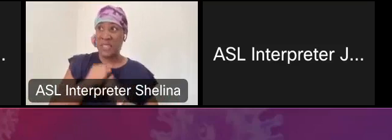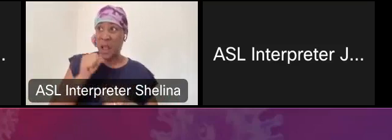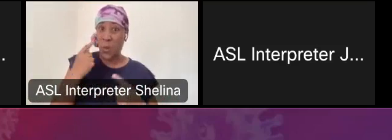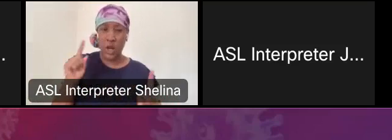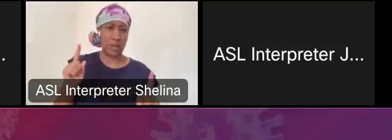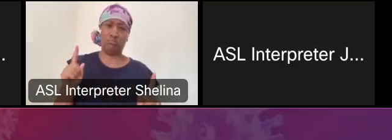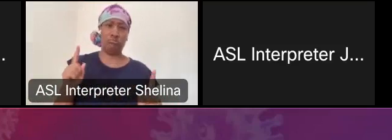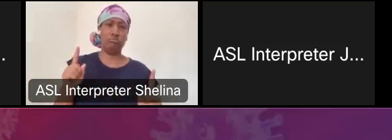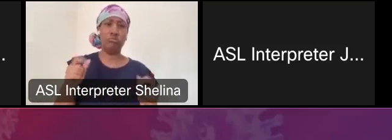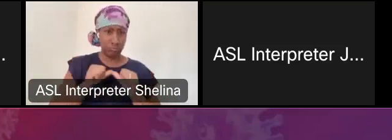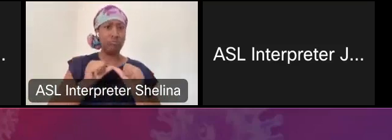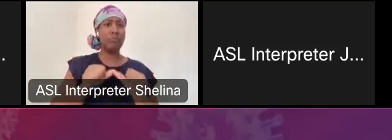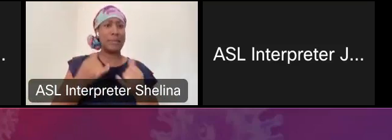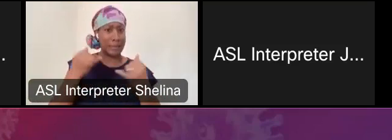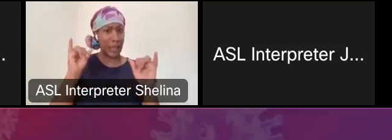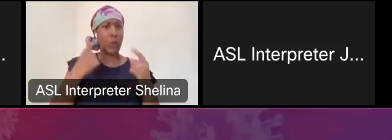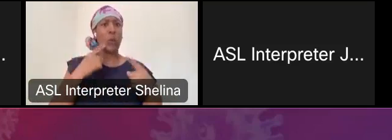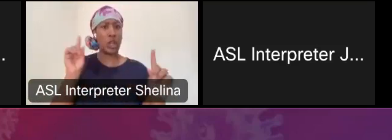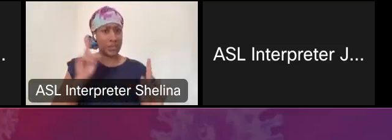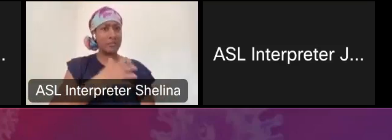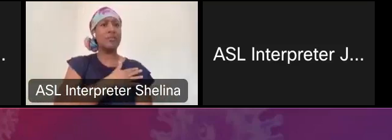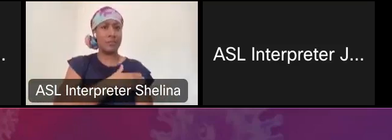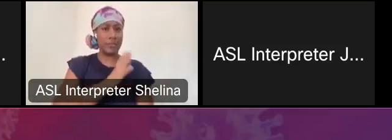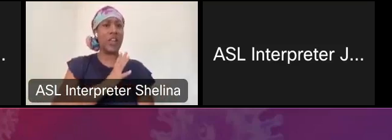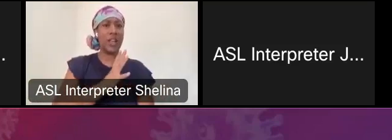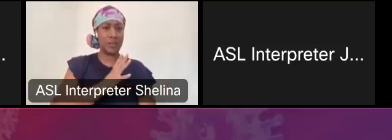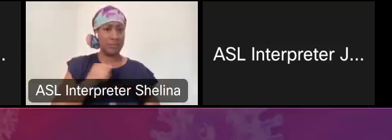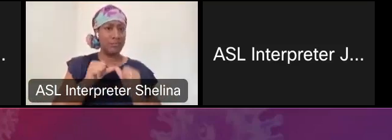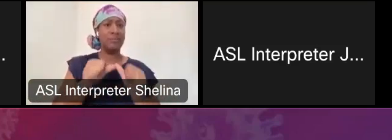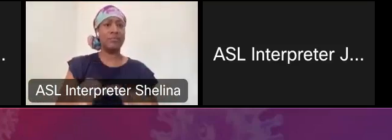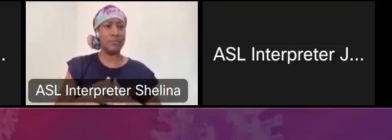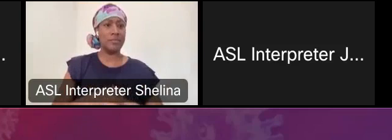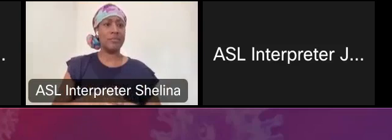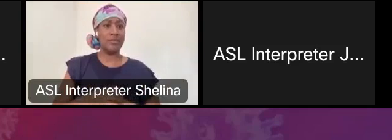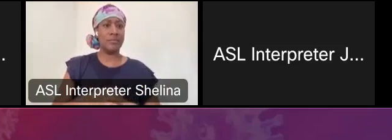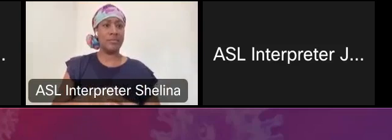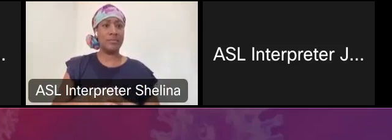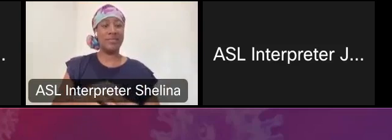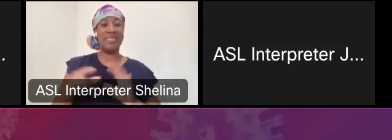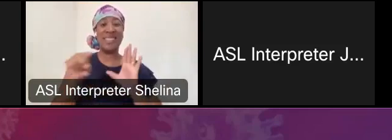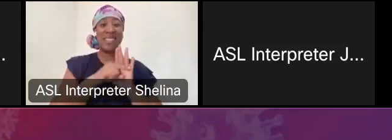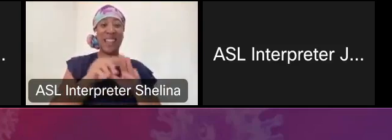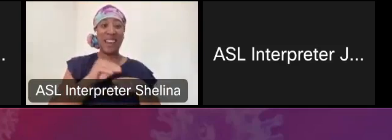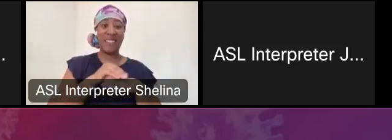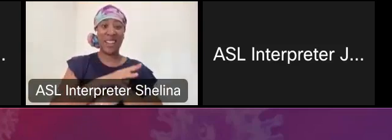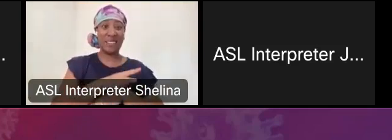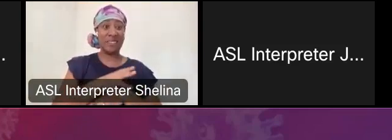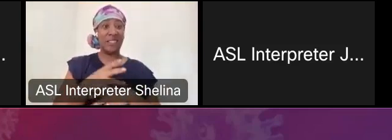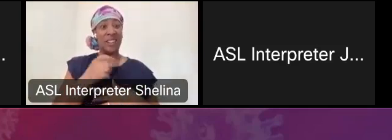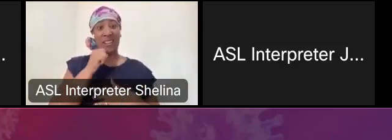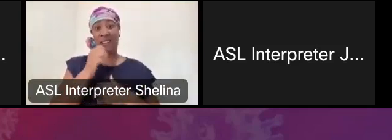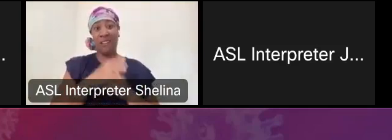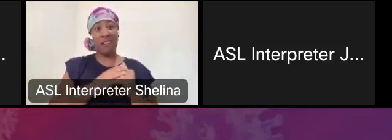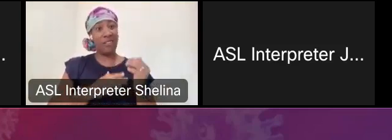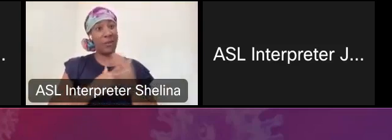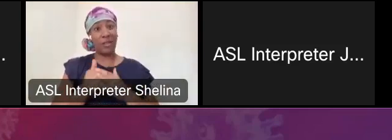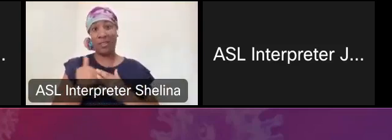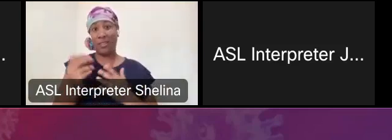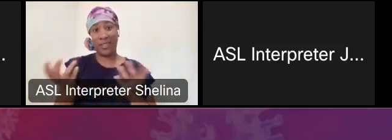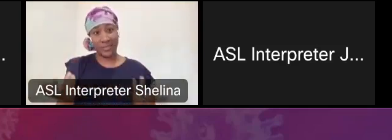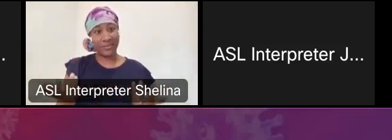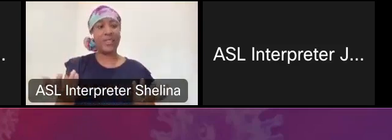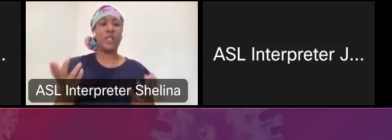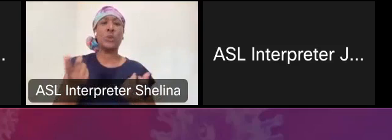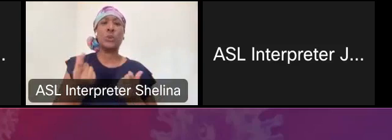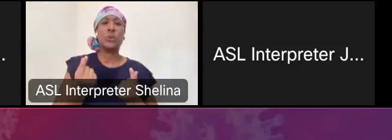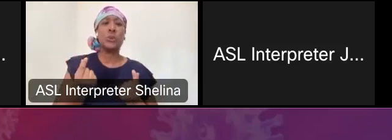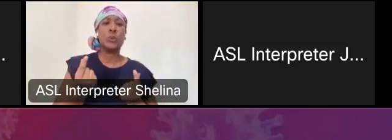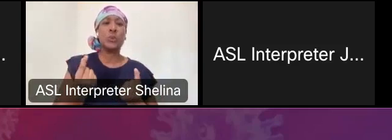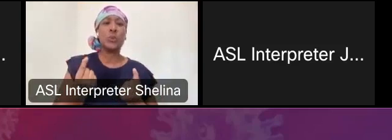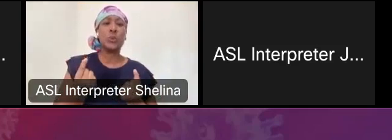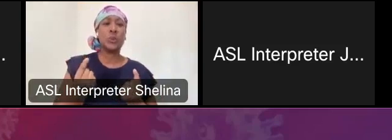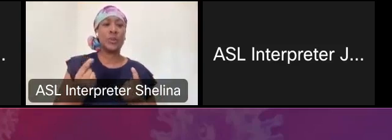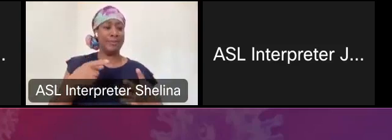Next side effects can be uncomfortable. Here are some tips for managing the discomfort a vaccine side effects, take pain relievers.